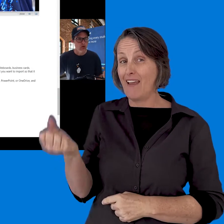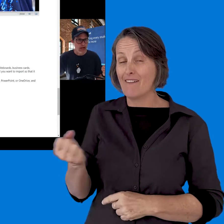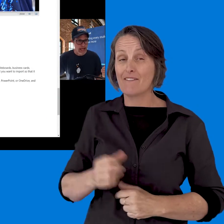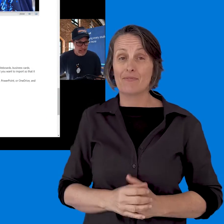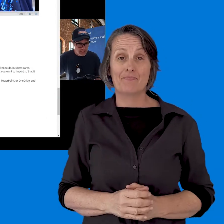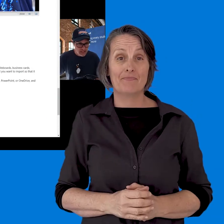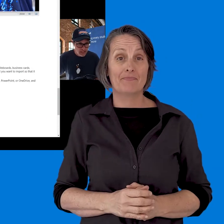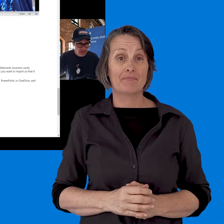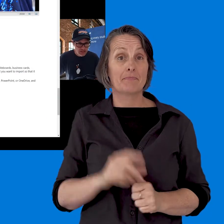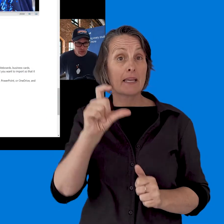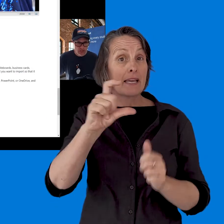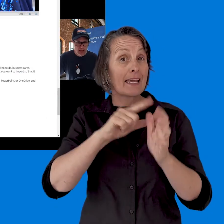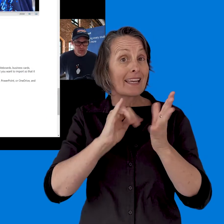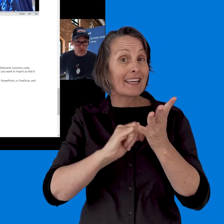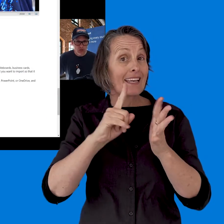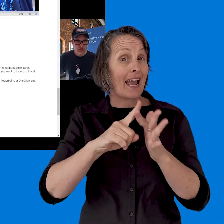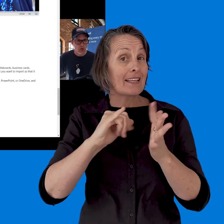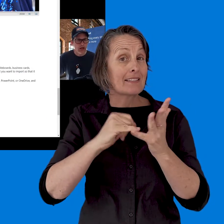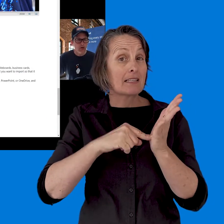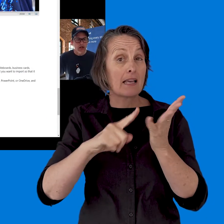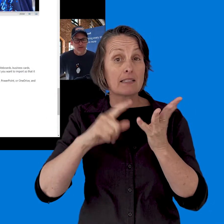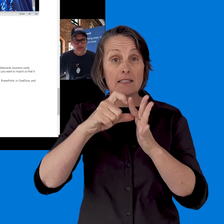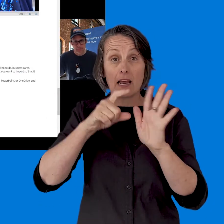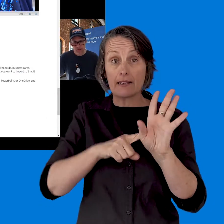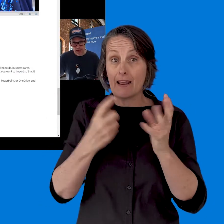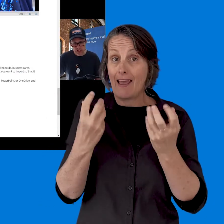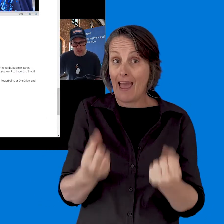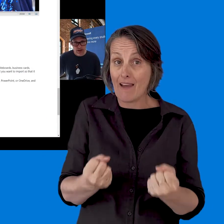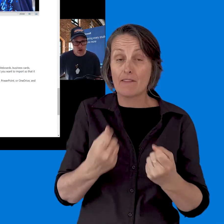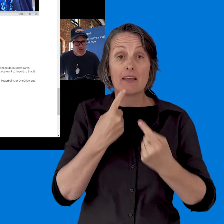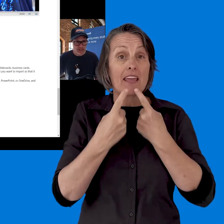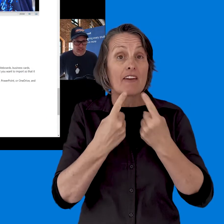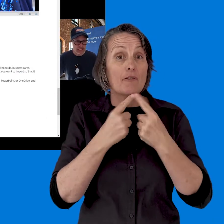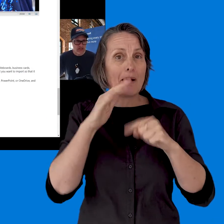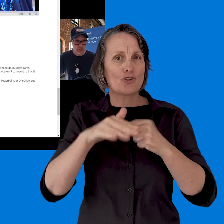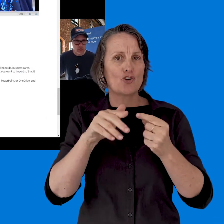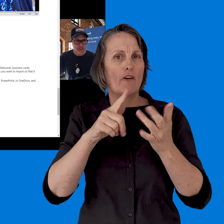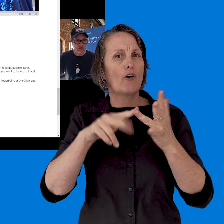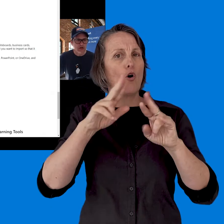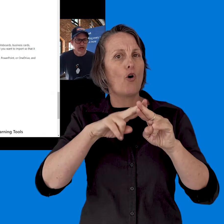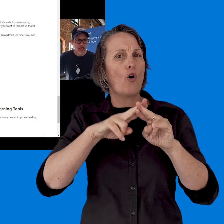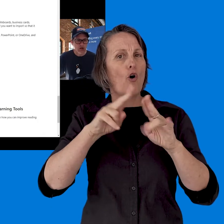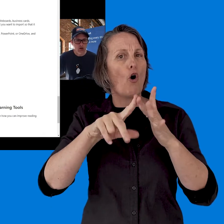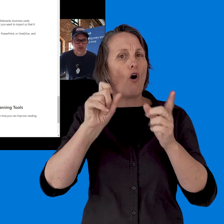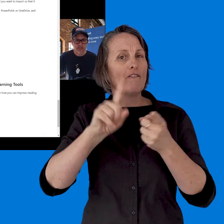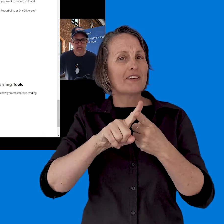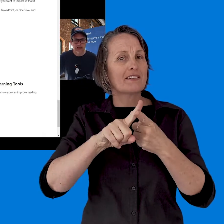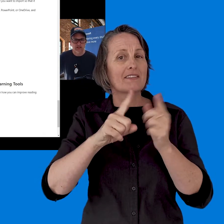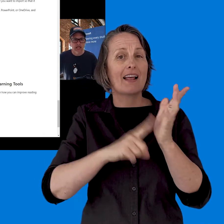We've got case studies that are in there for you as well. There's information around office lens and immersive reader in office lens.